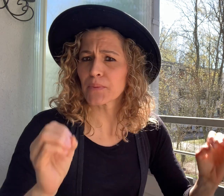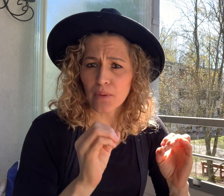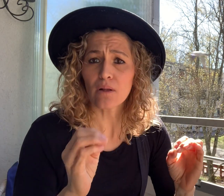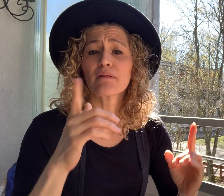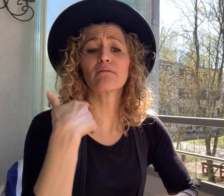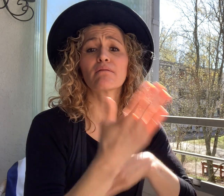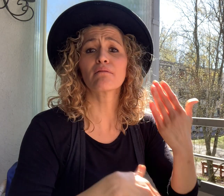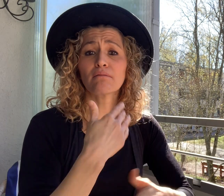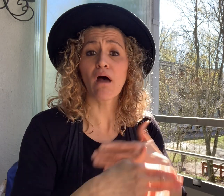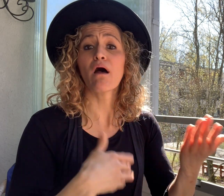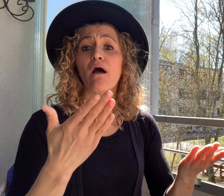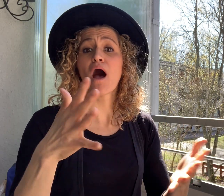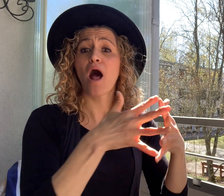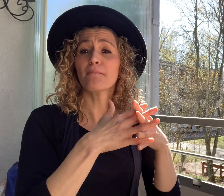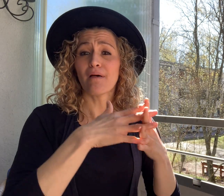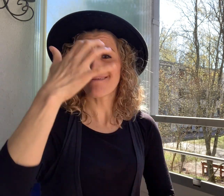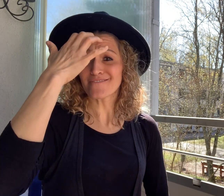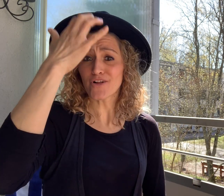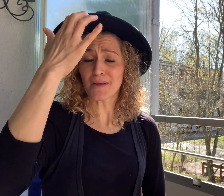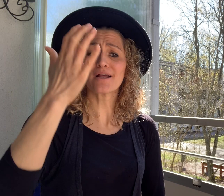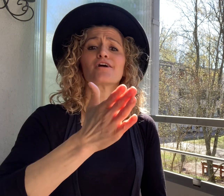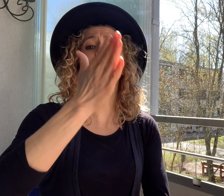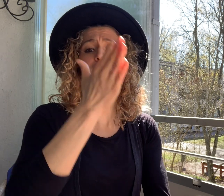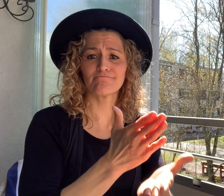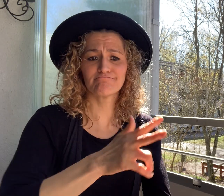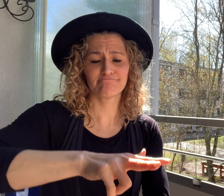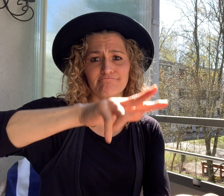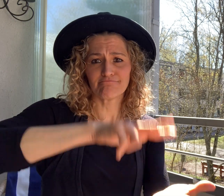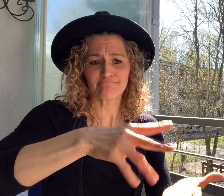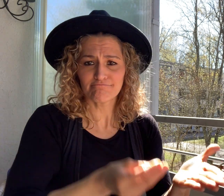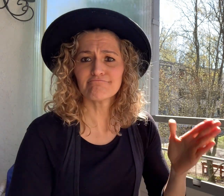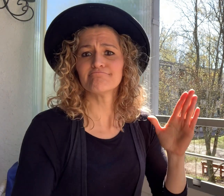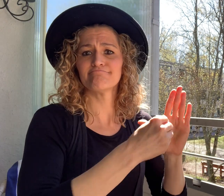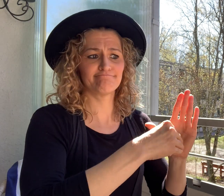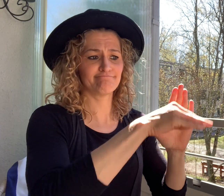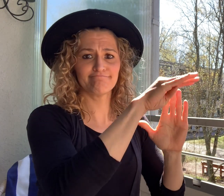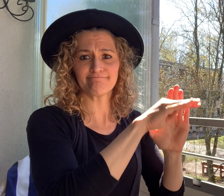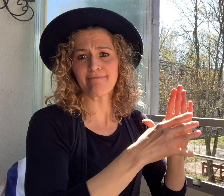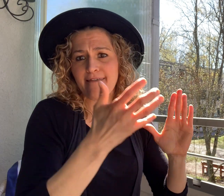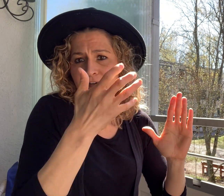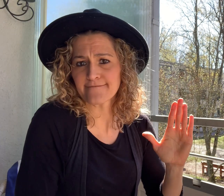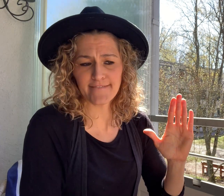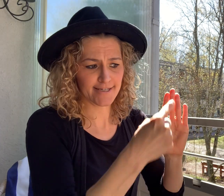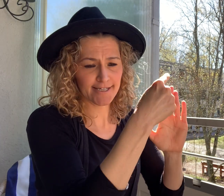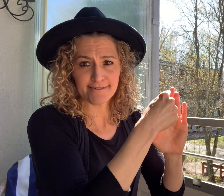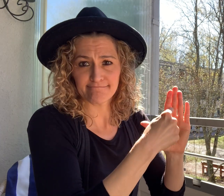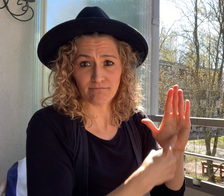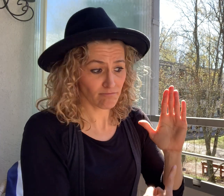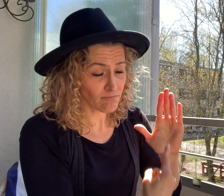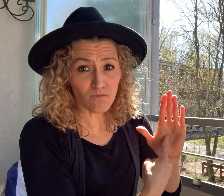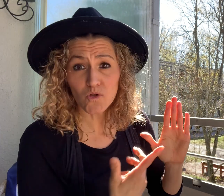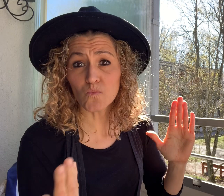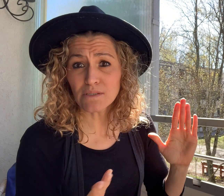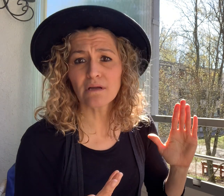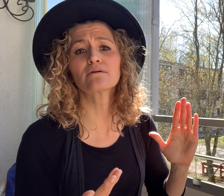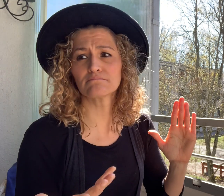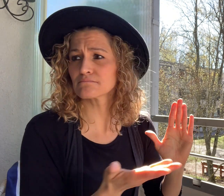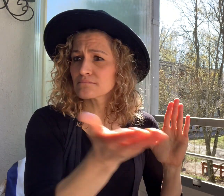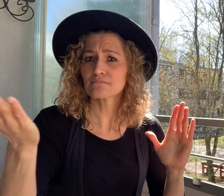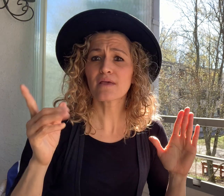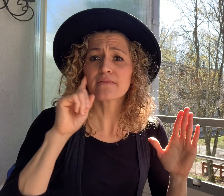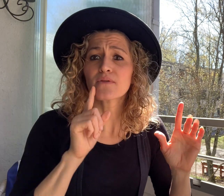passed legislation and regulations that defined Deaf people's